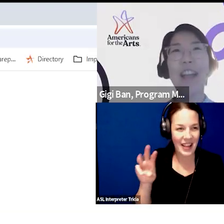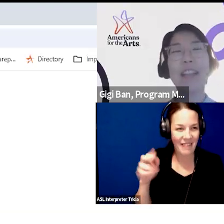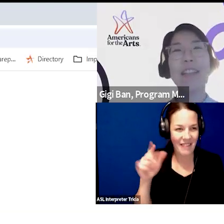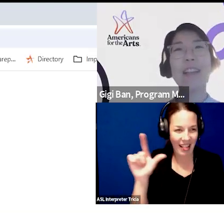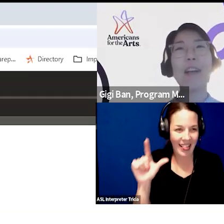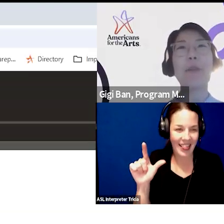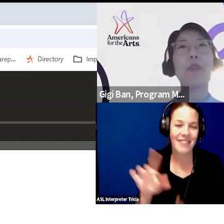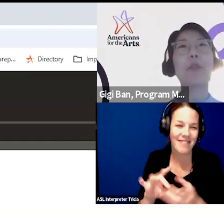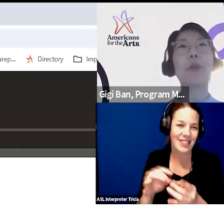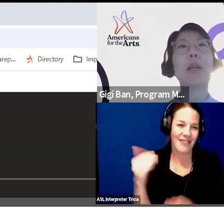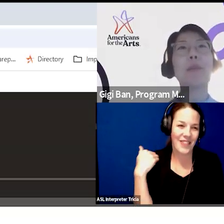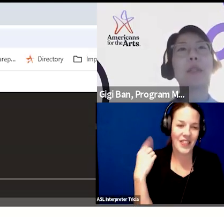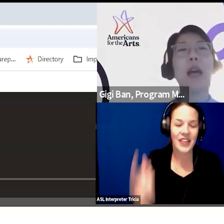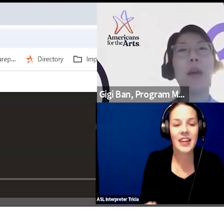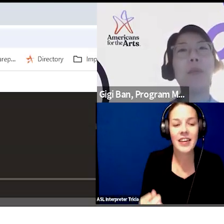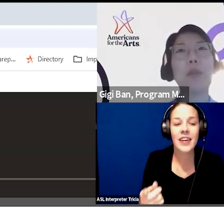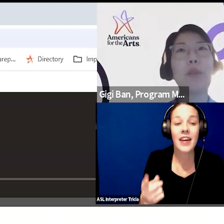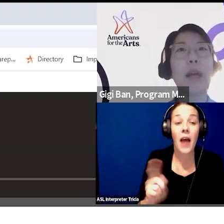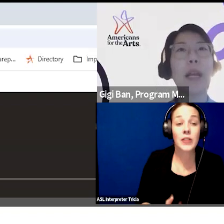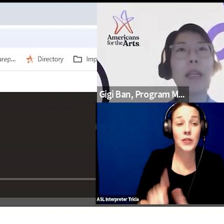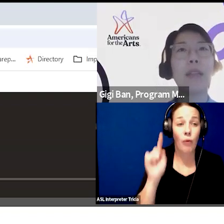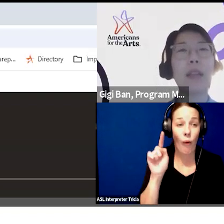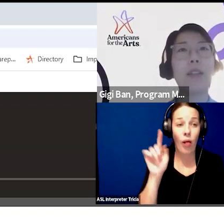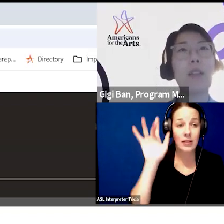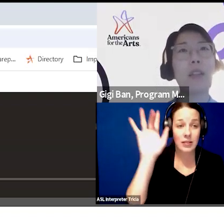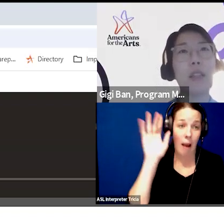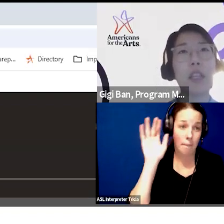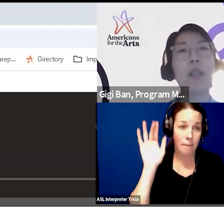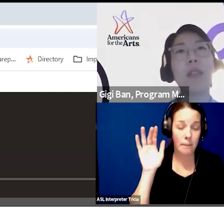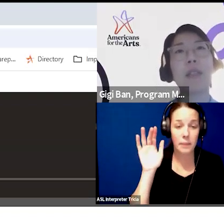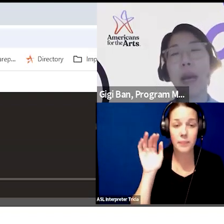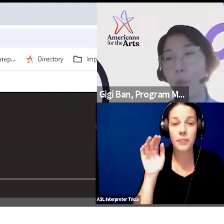And, if you scroll up to the top, you will find that here is a tab